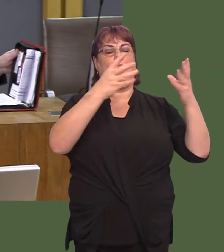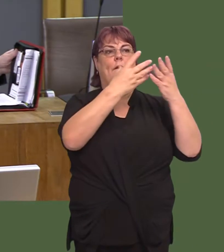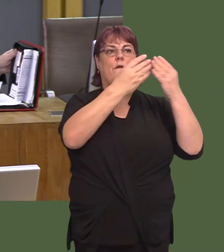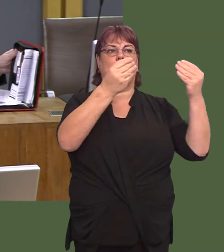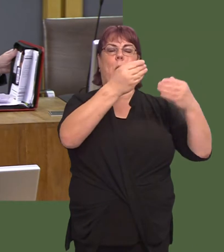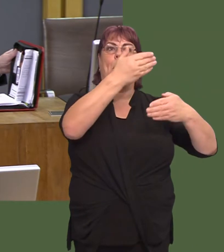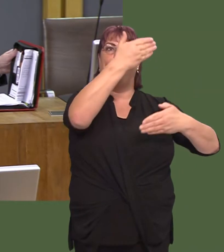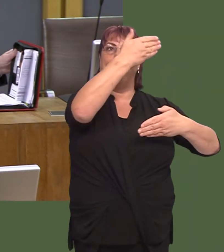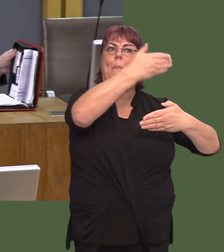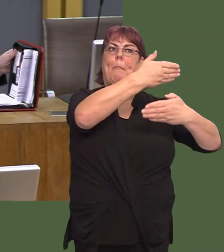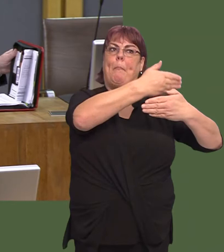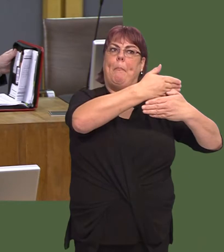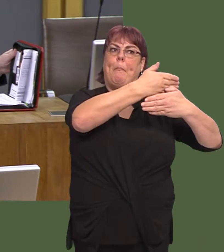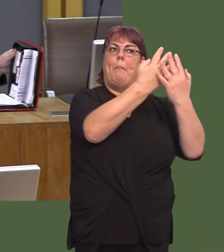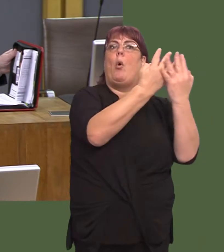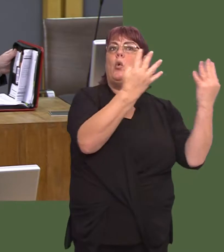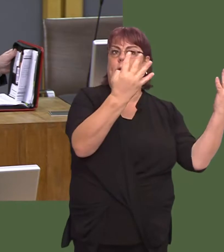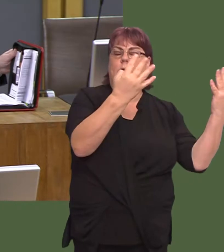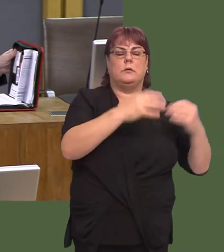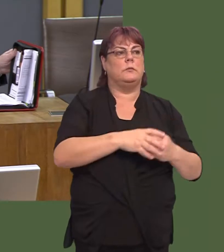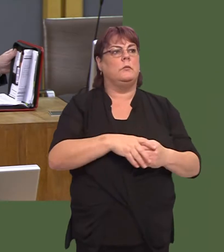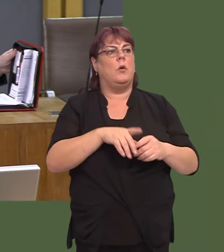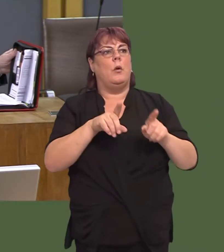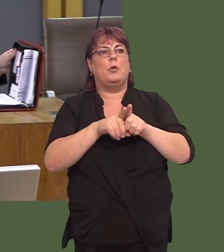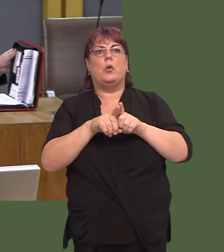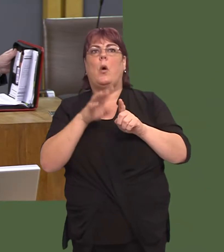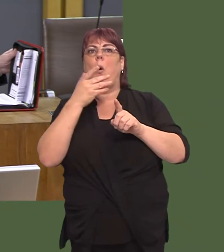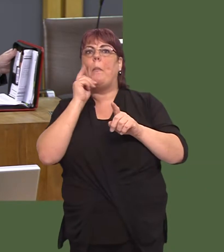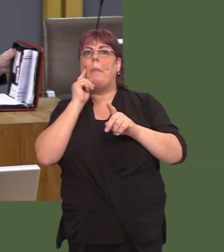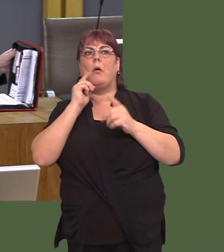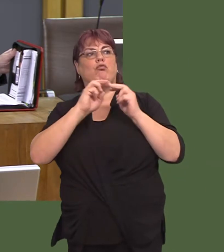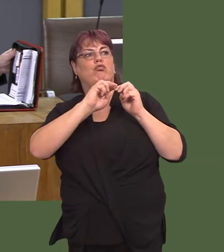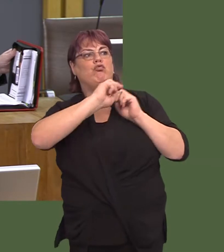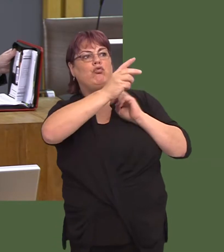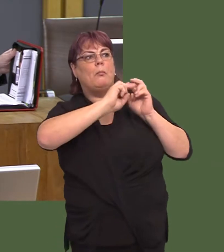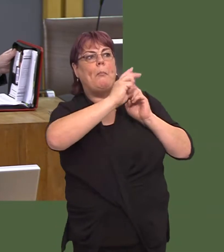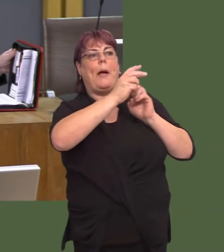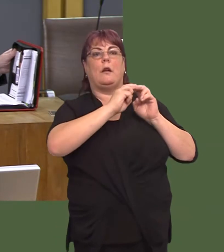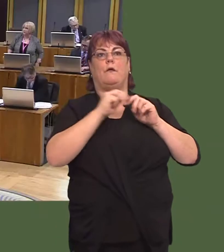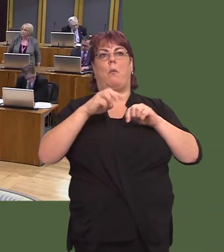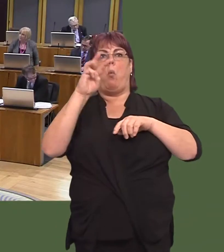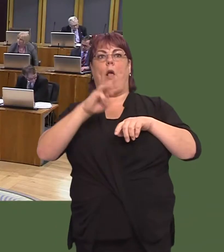but also to reduce the delays in the transit of people between Wales and the Republic of Ireland itself?